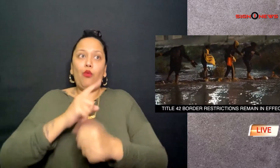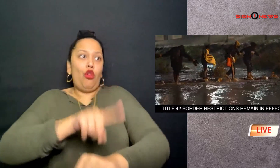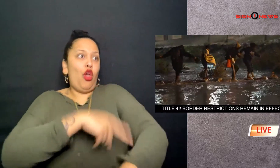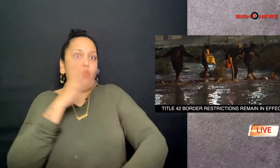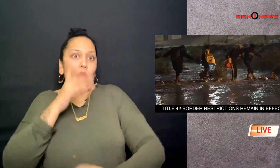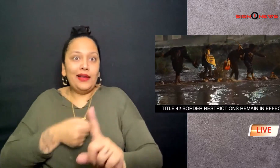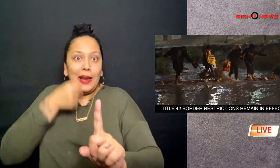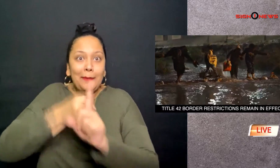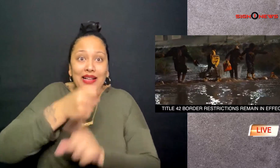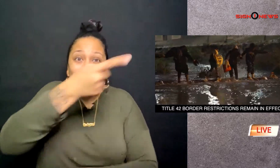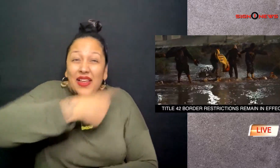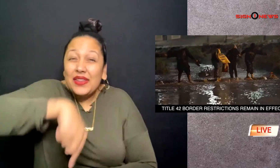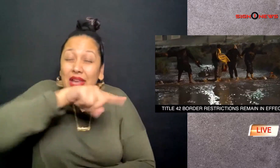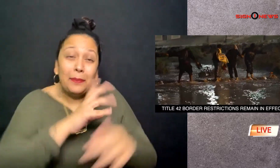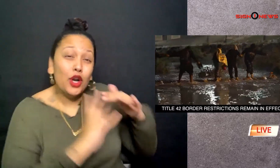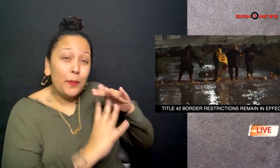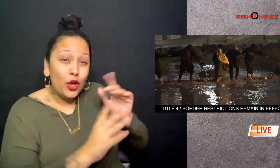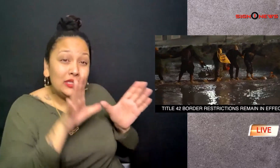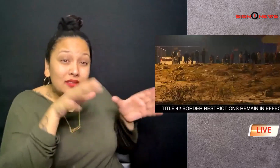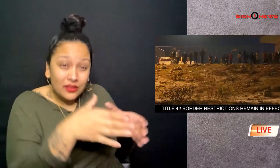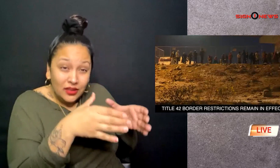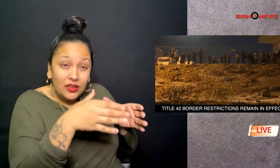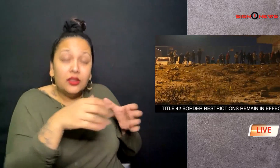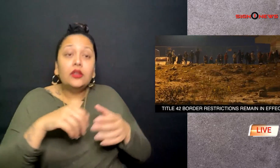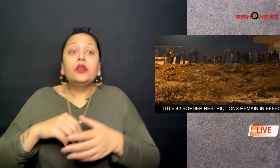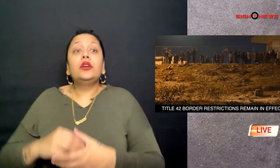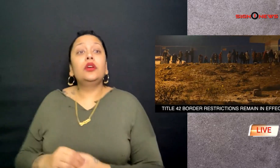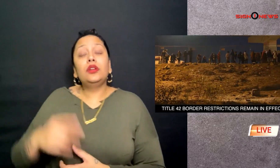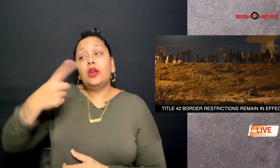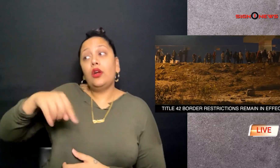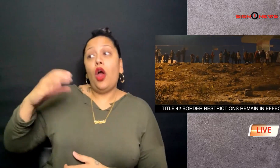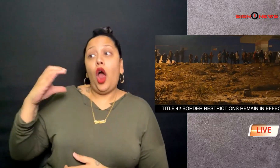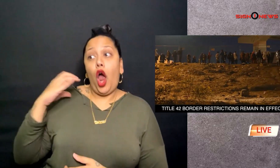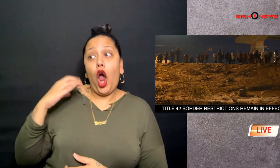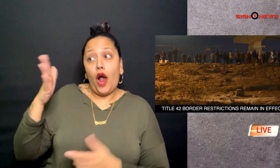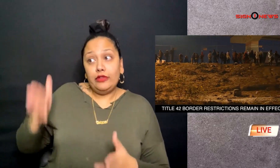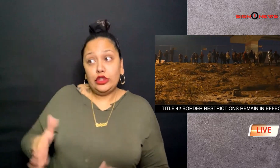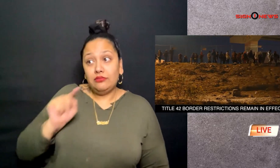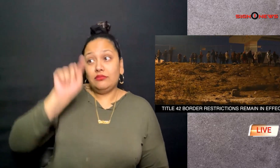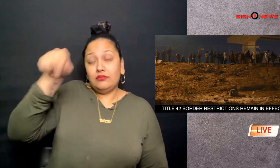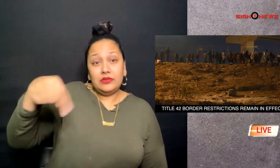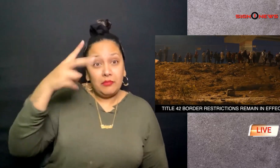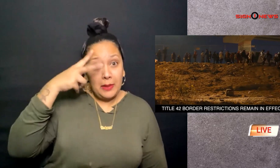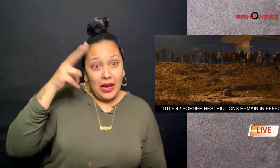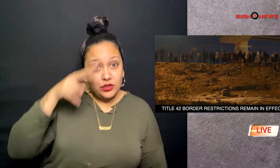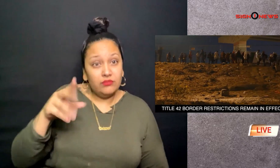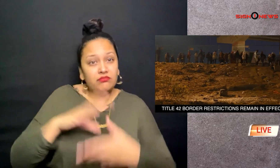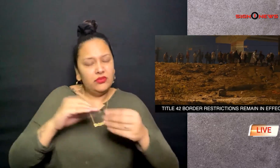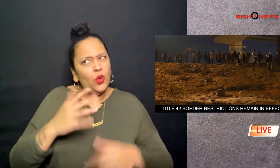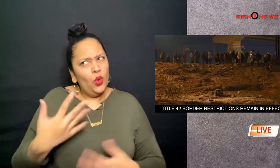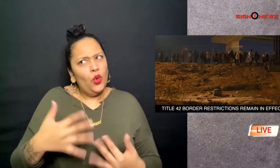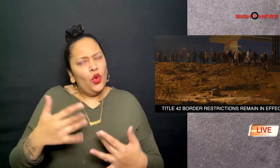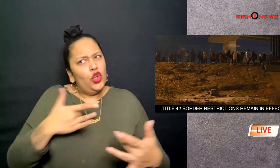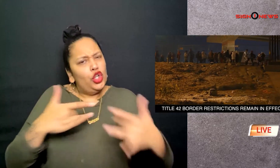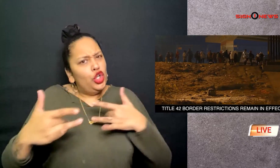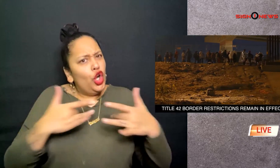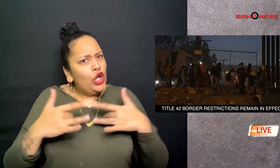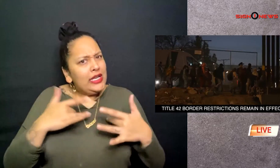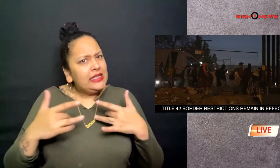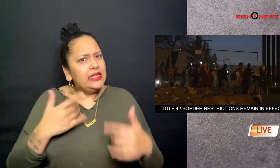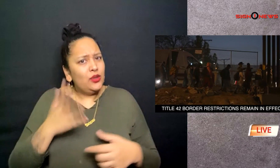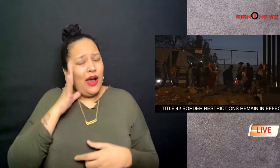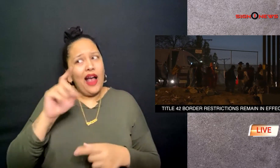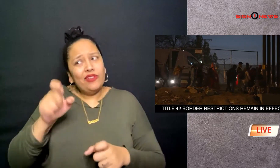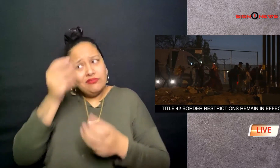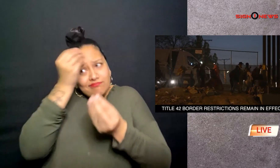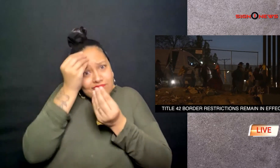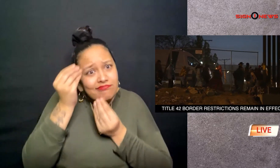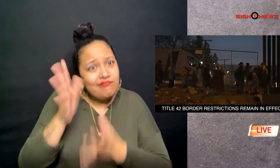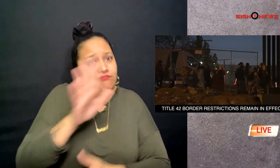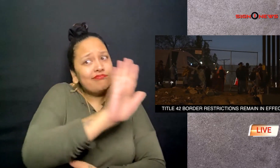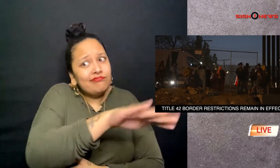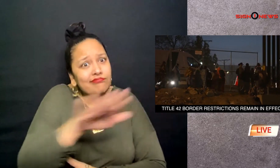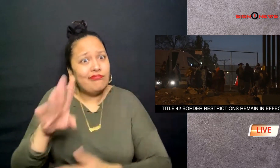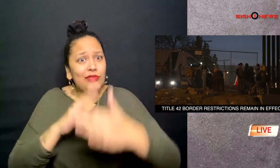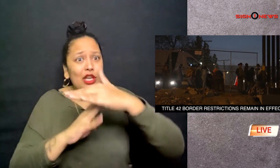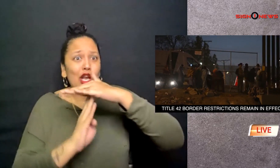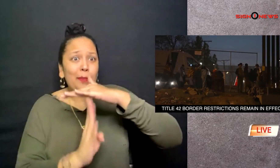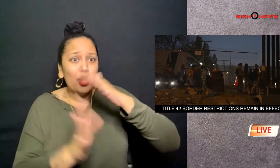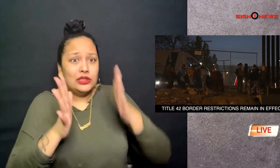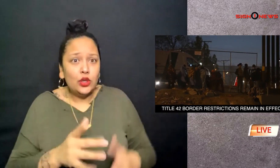going to impact them officials in Mexico are expressing fear that